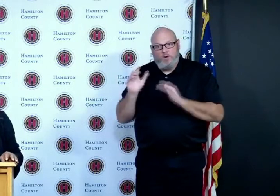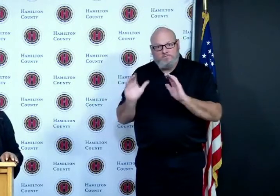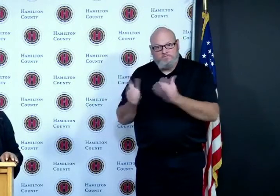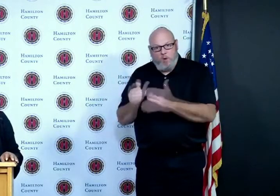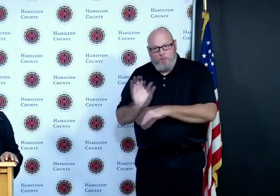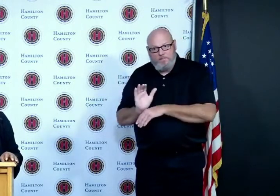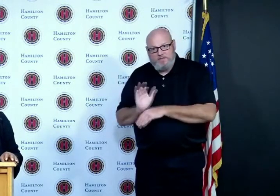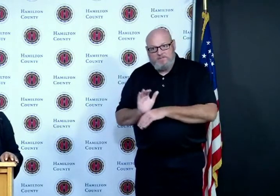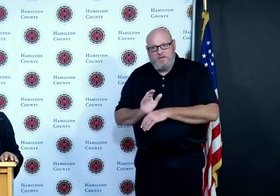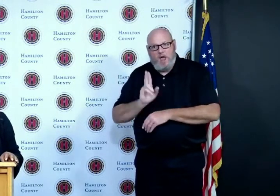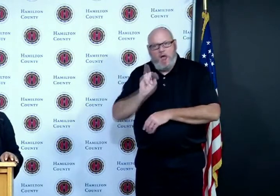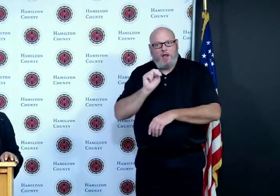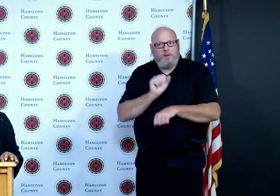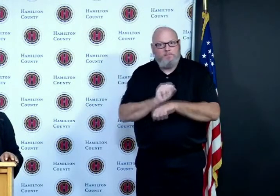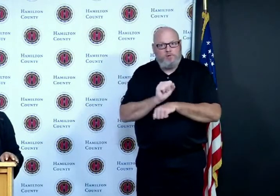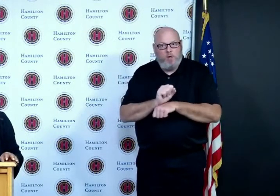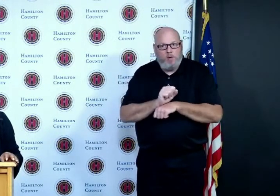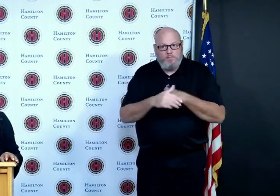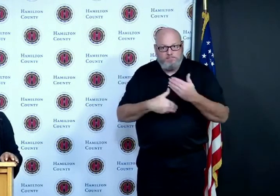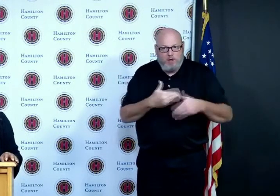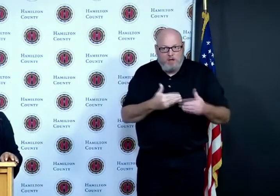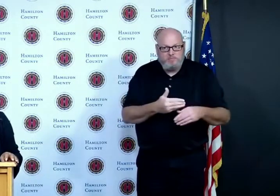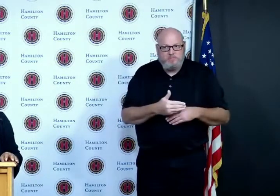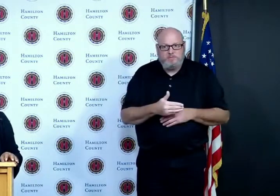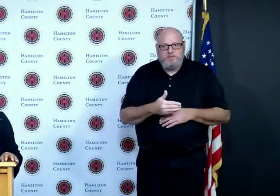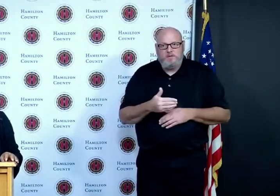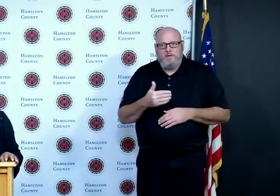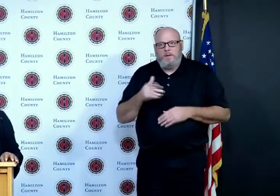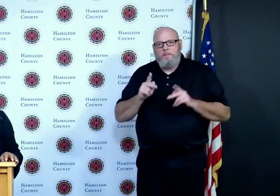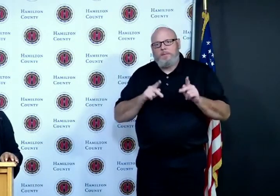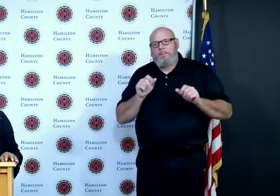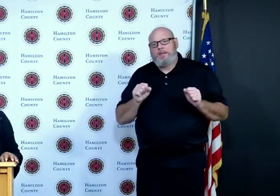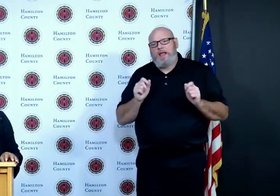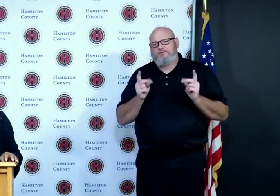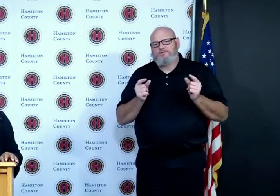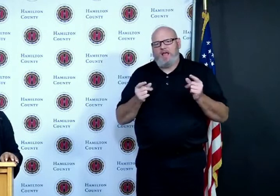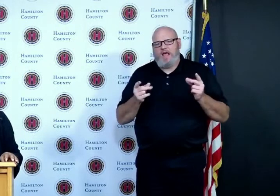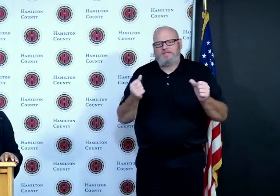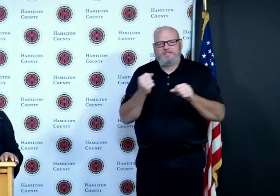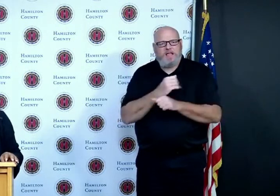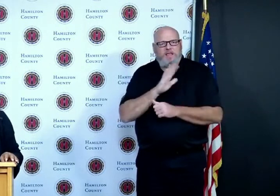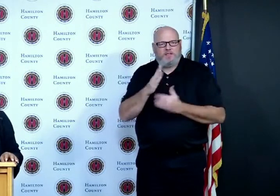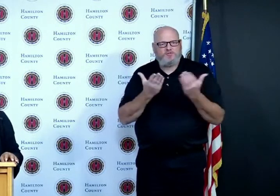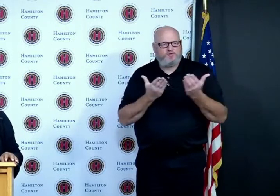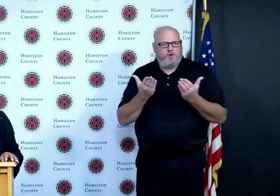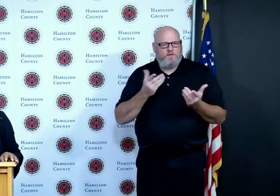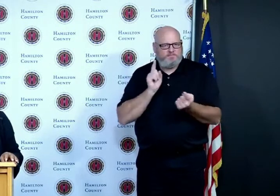people out of the bottleneck and get you connected quickly to these resources so I'm looking forward